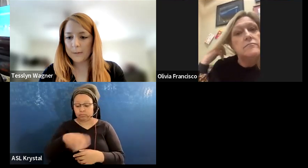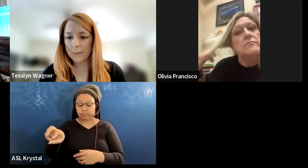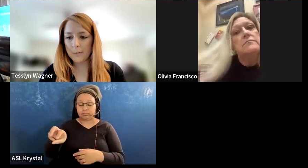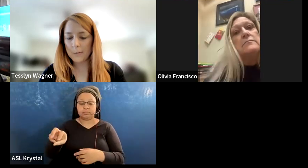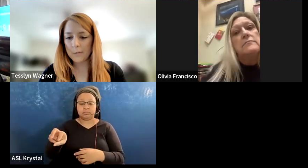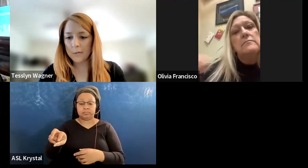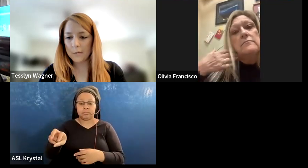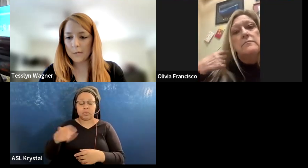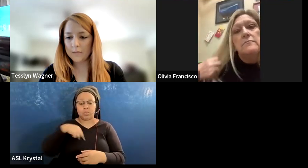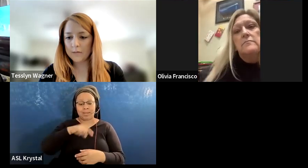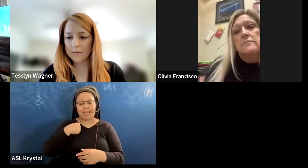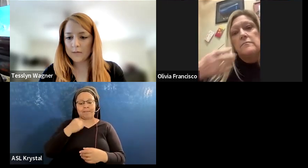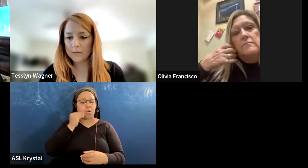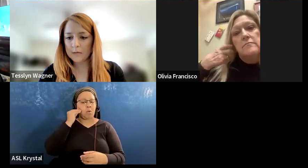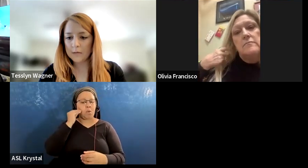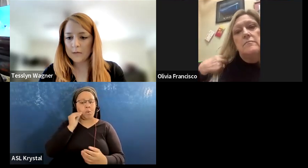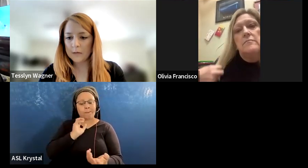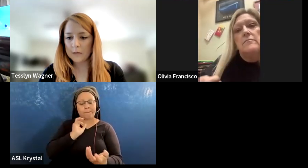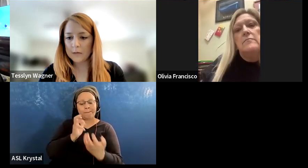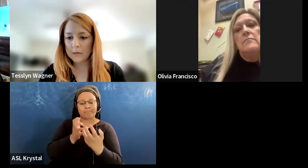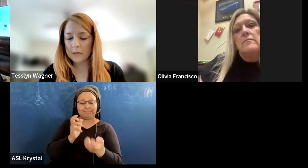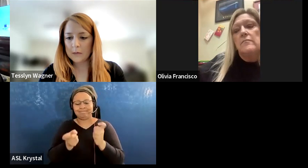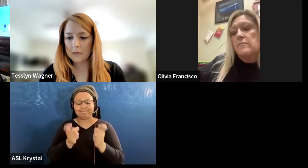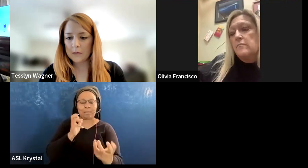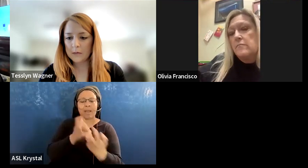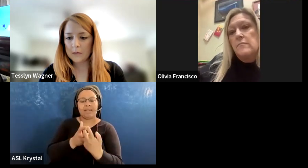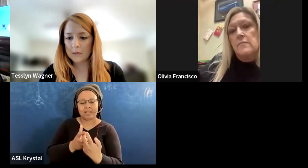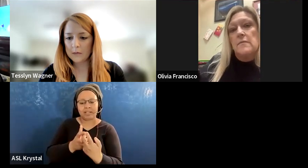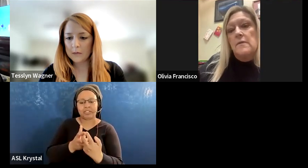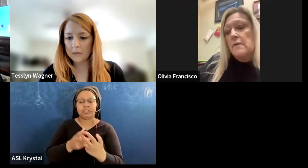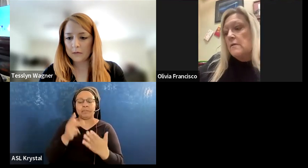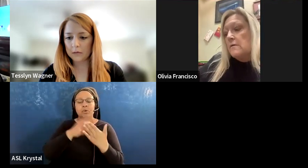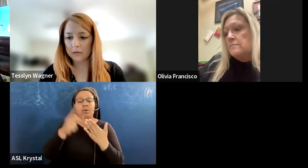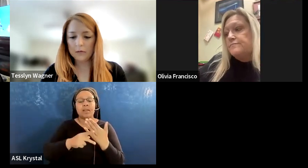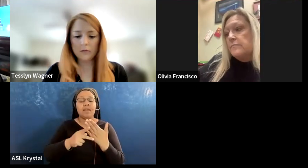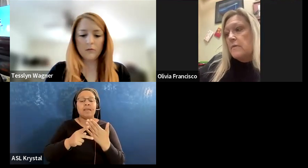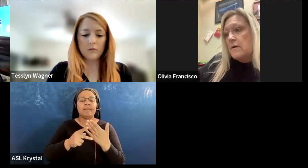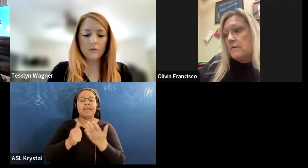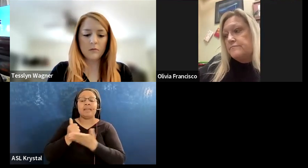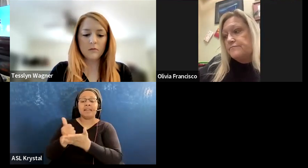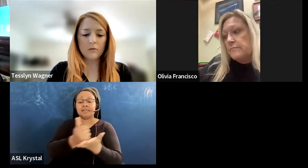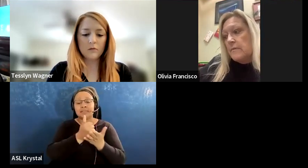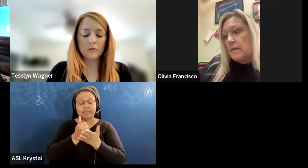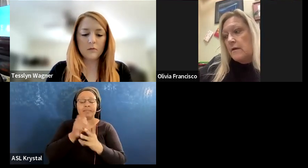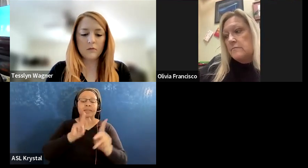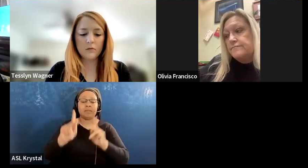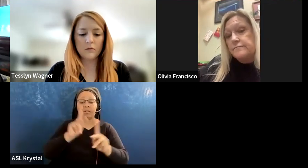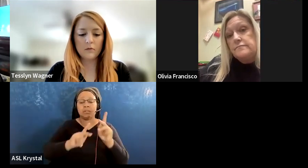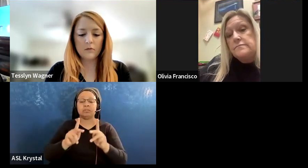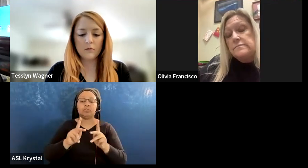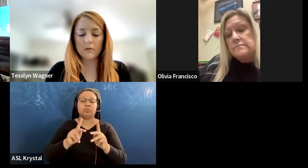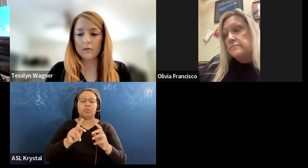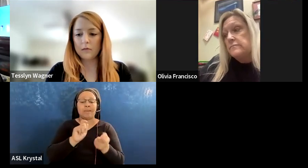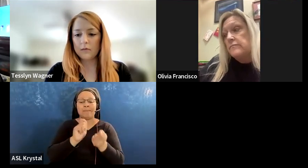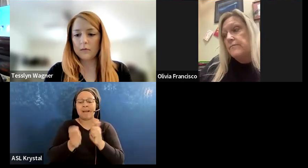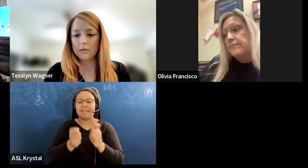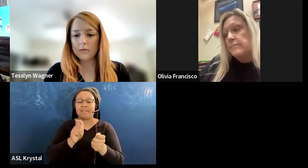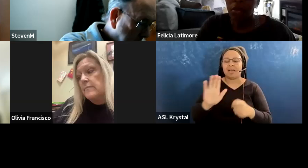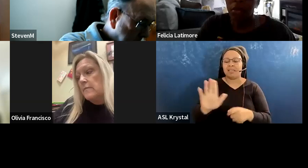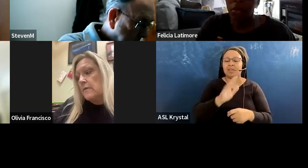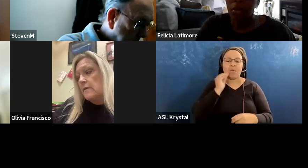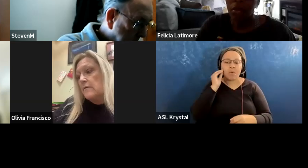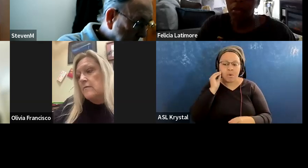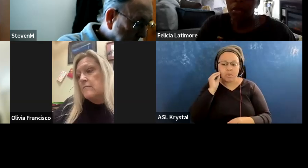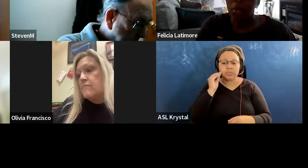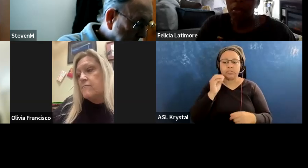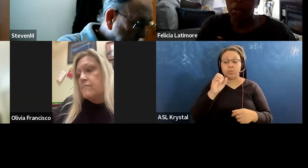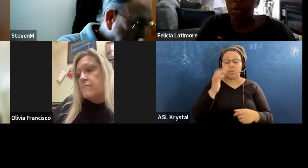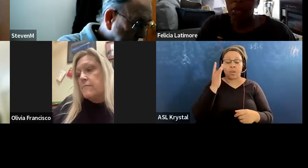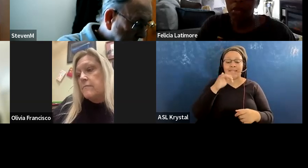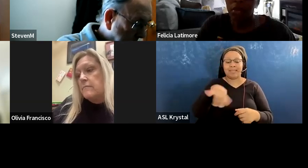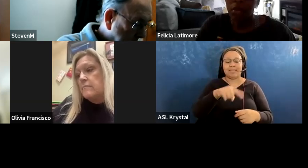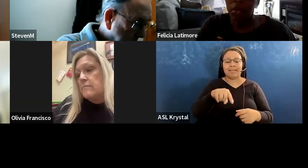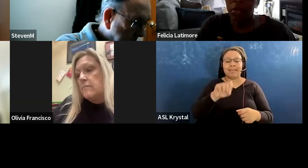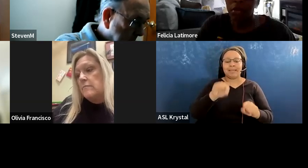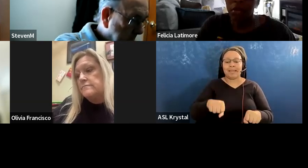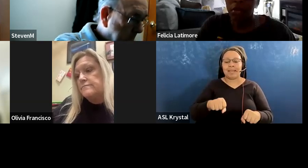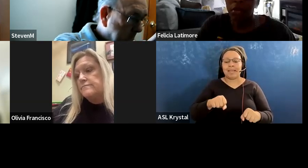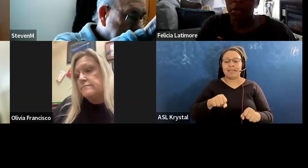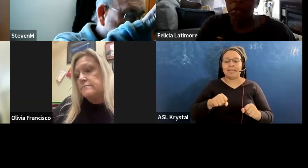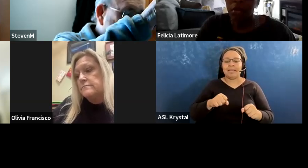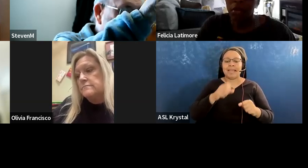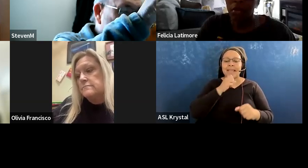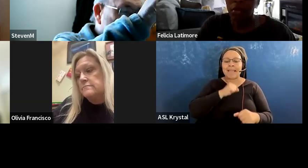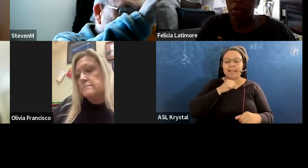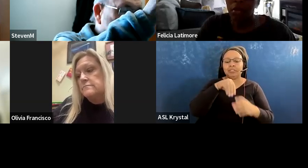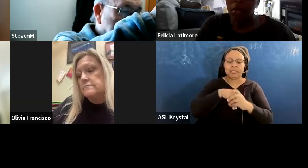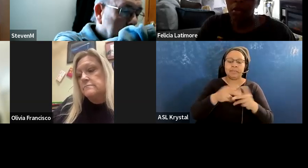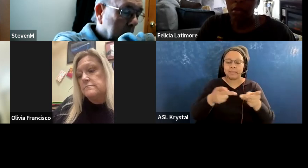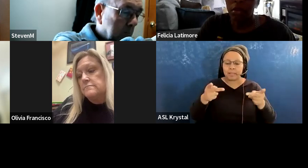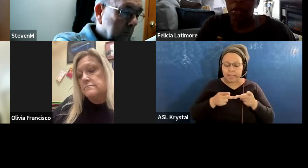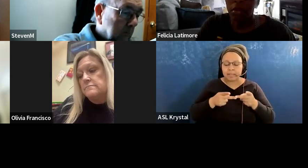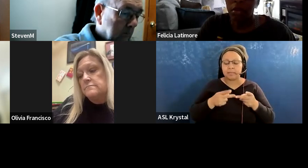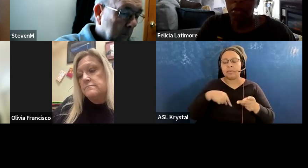: My name is Michelle and I am from Ocean State Center for Independent living. I do the nursing home transitional program for the state of Rhode Island. And